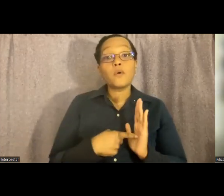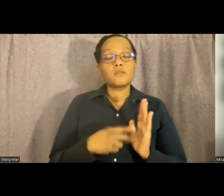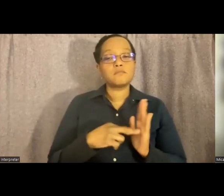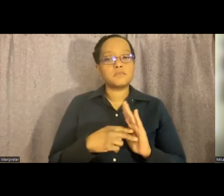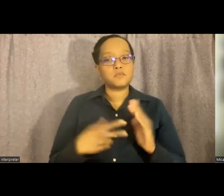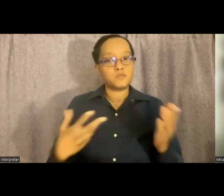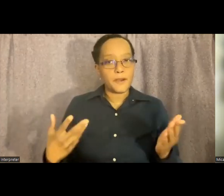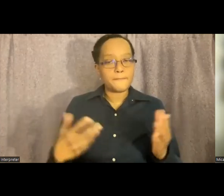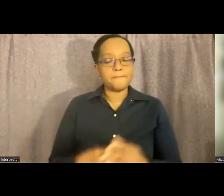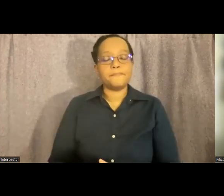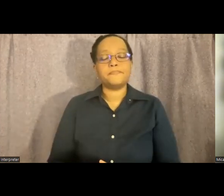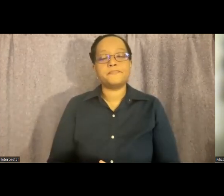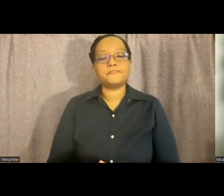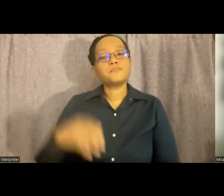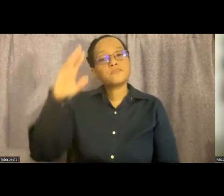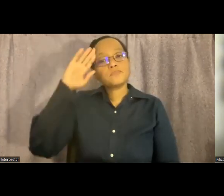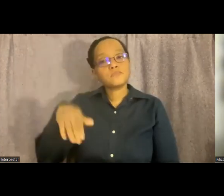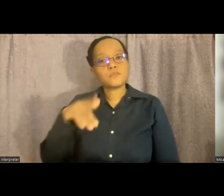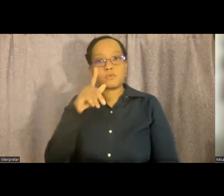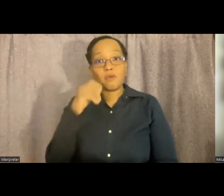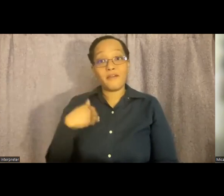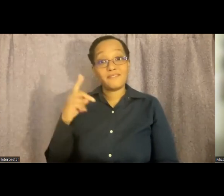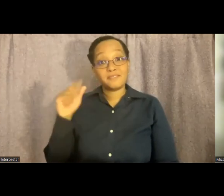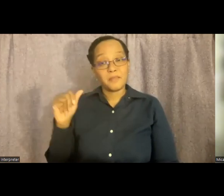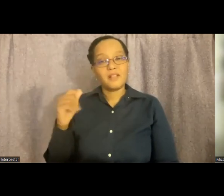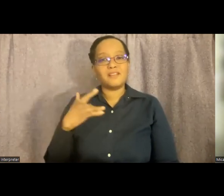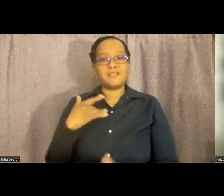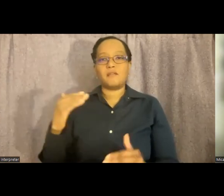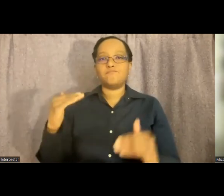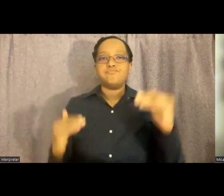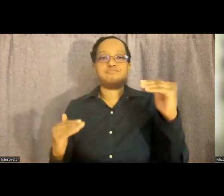We know that people with disabilities are disproportionately likely to live in poverty